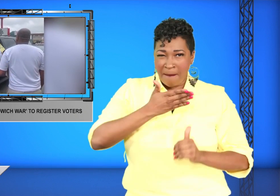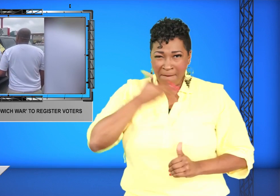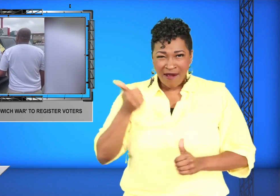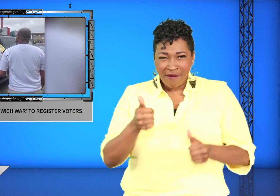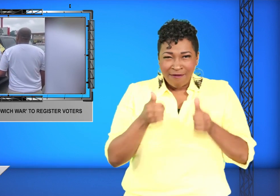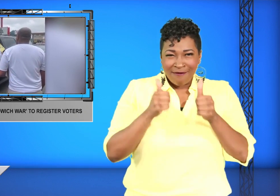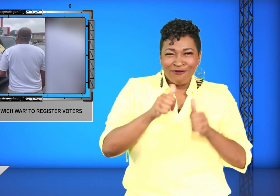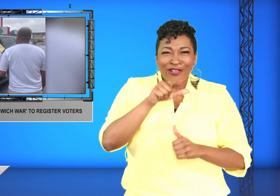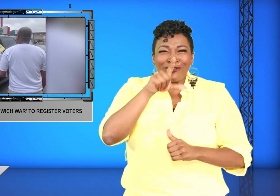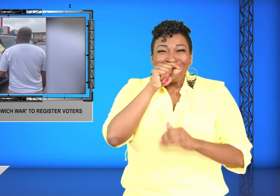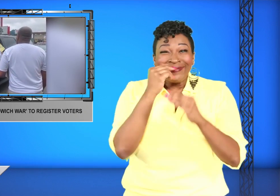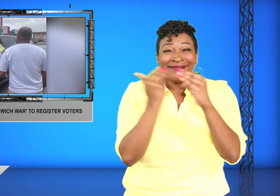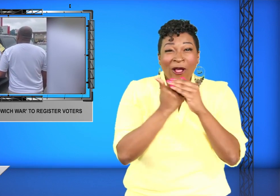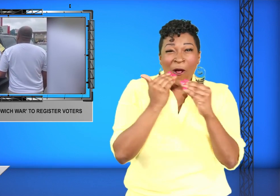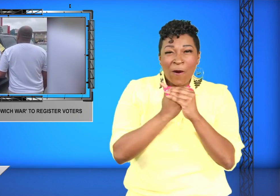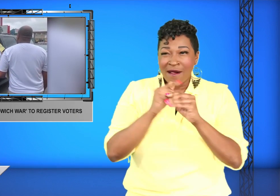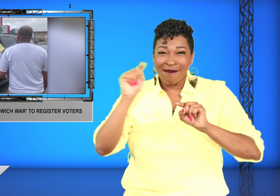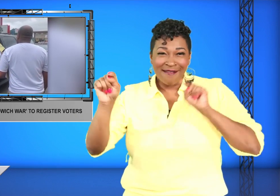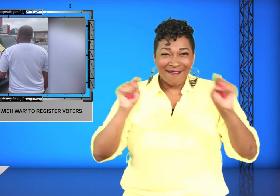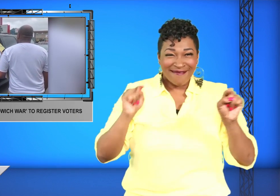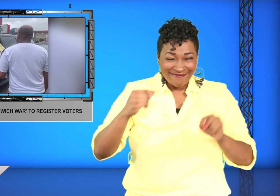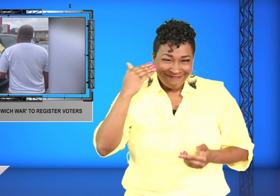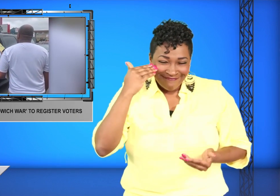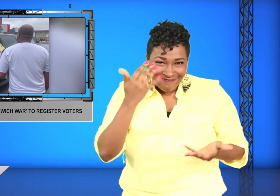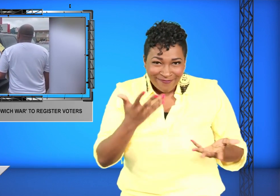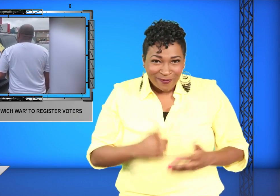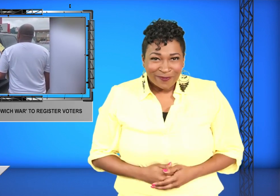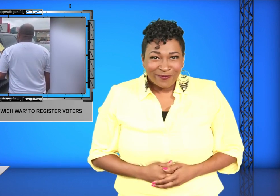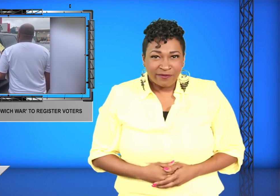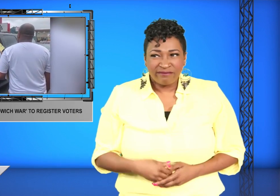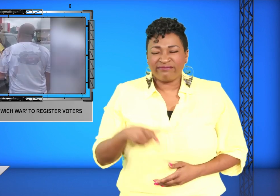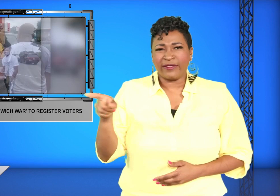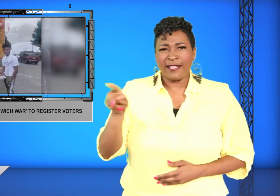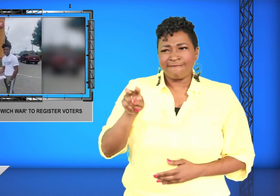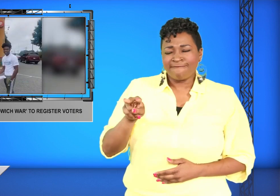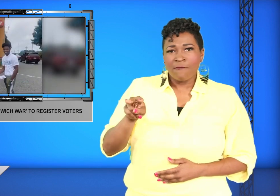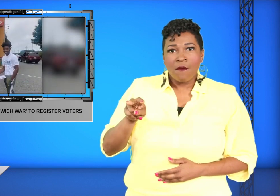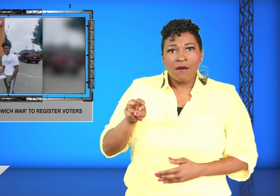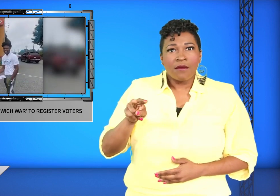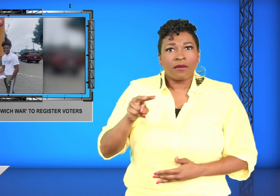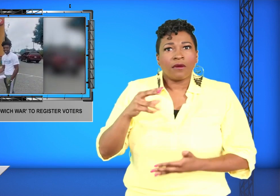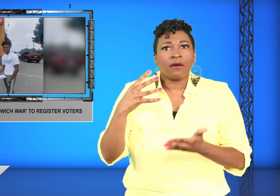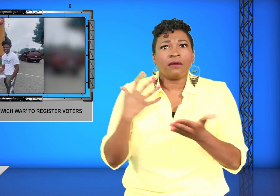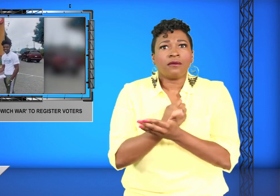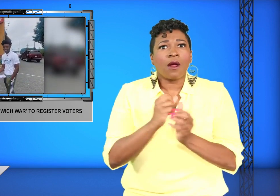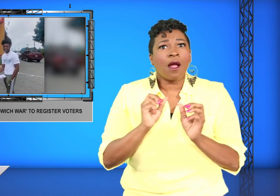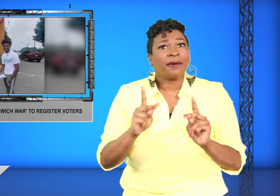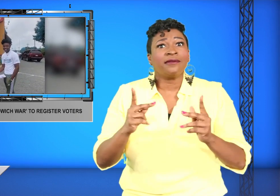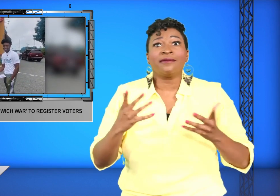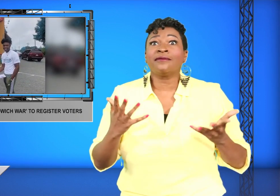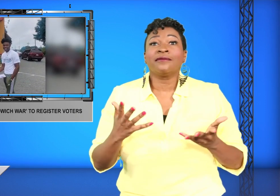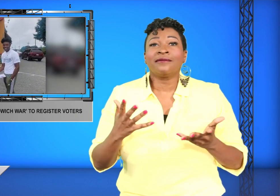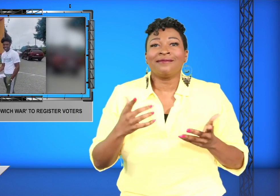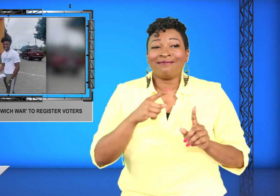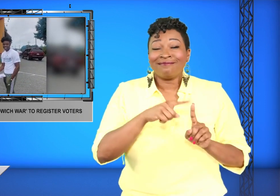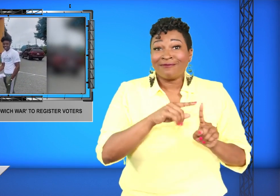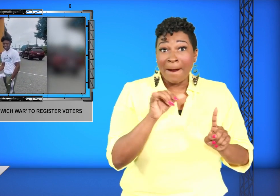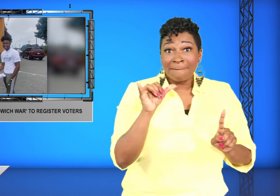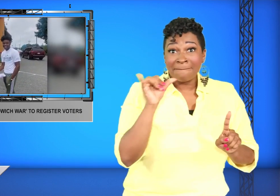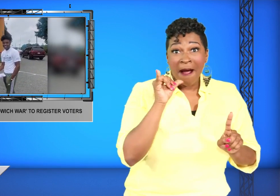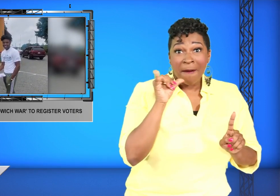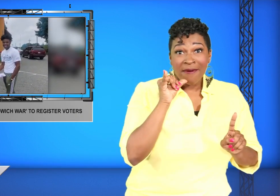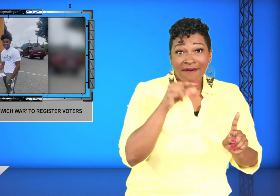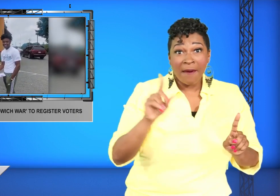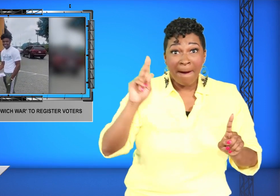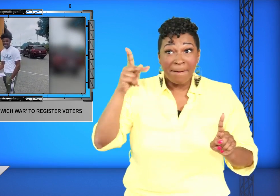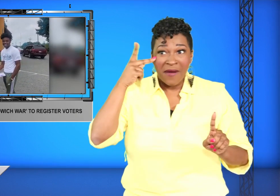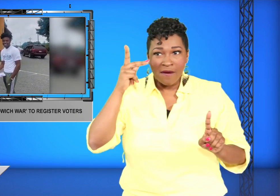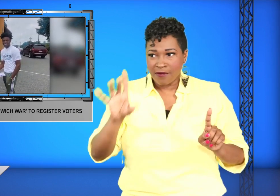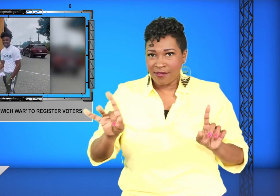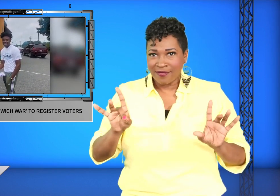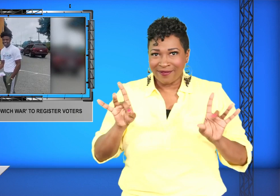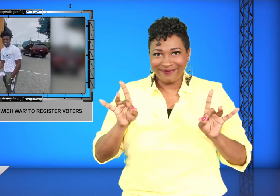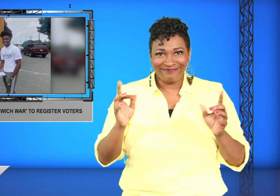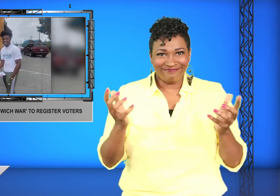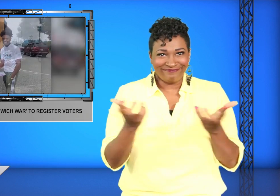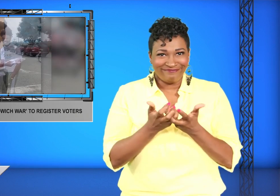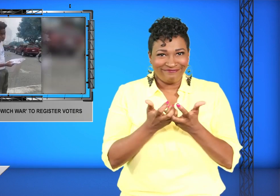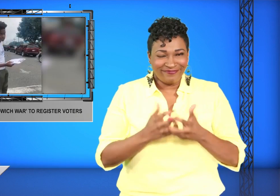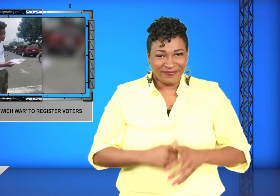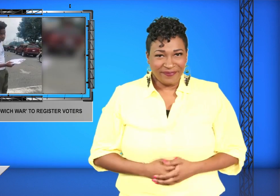war" as a way to merge Popeyes and politics.